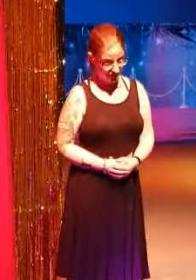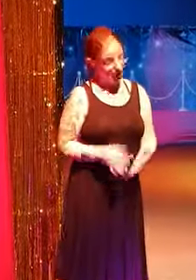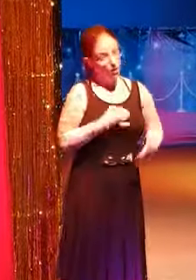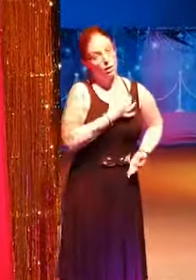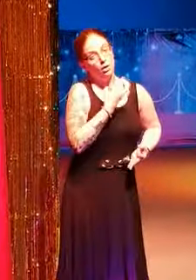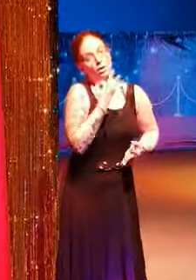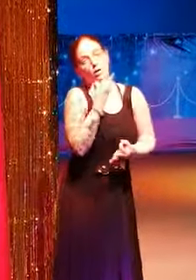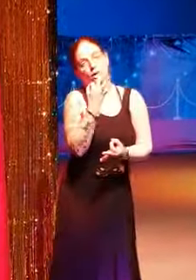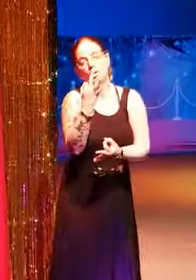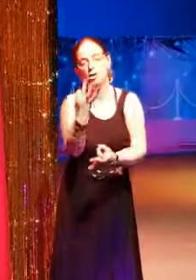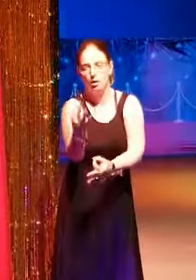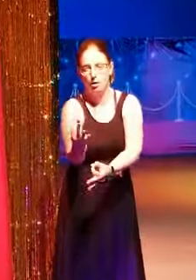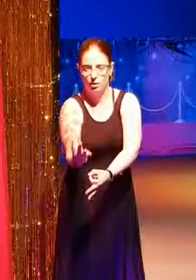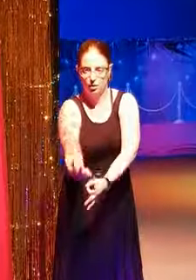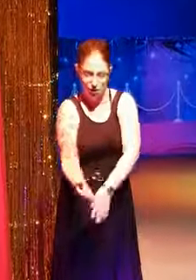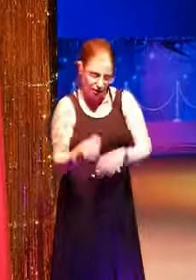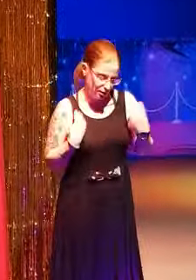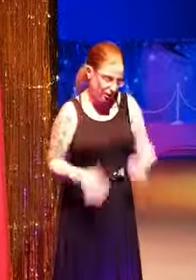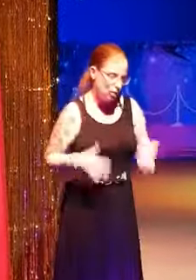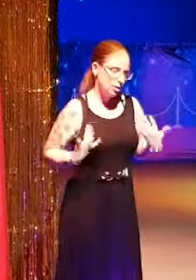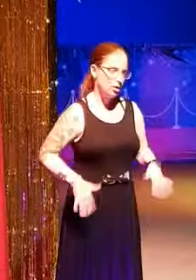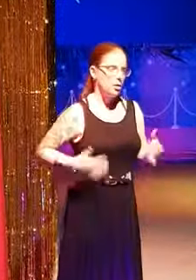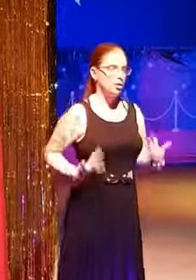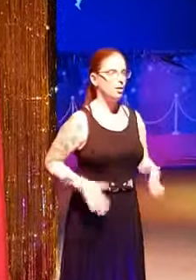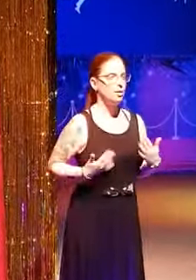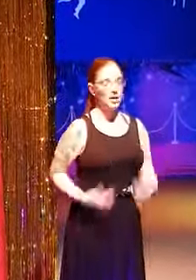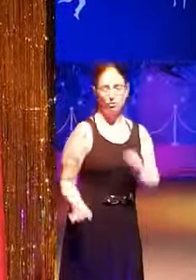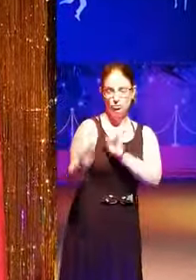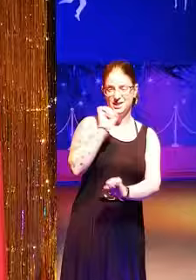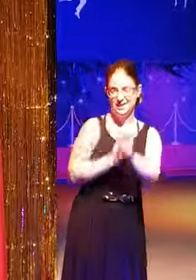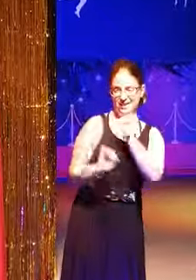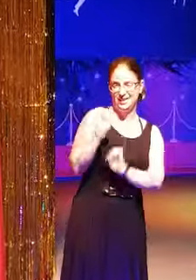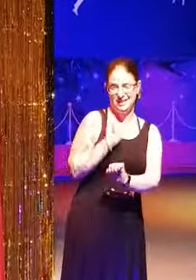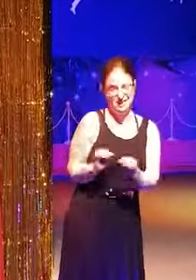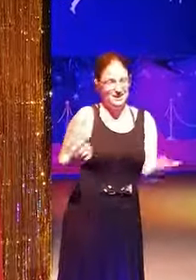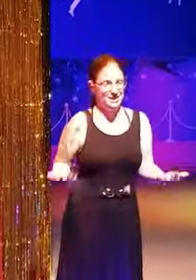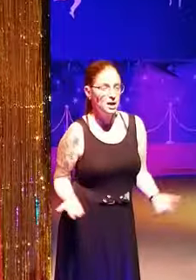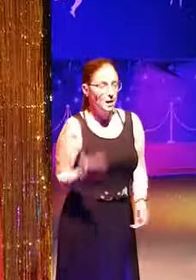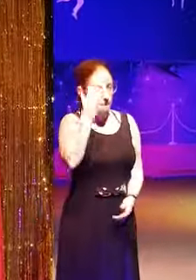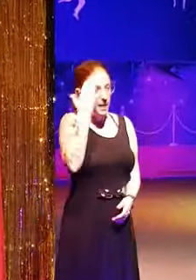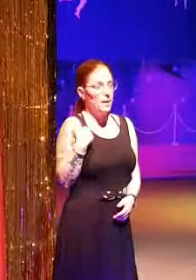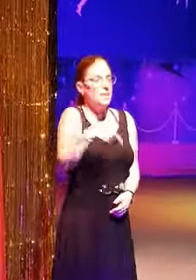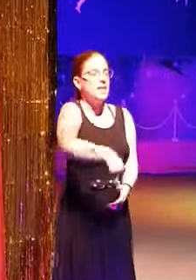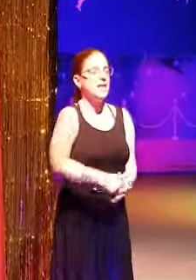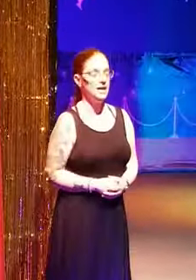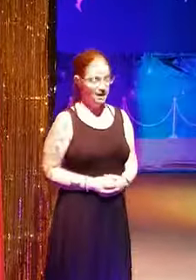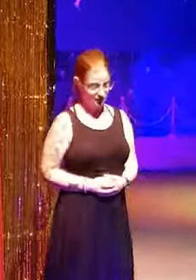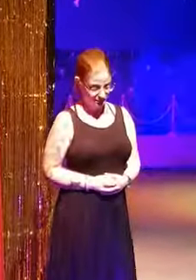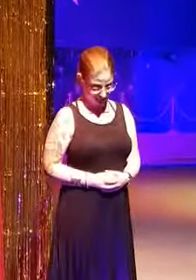Here I go again My my How could I resist you Mamma Mia!